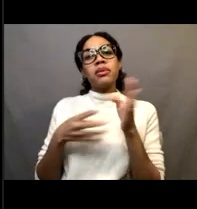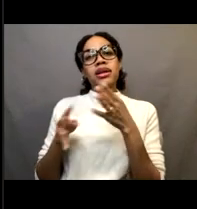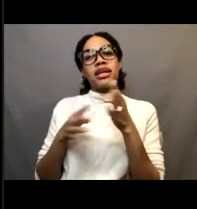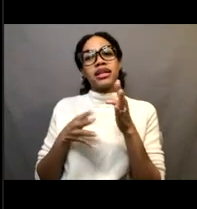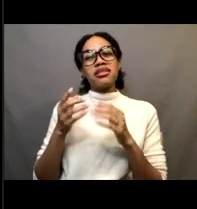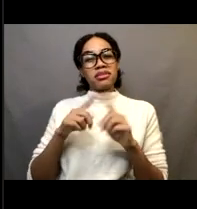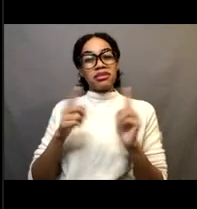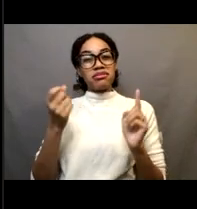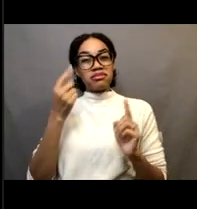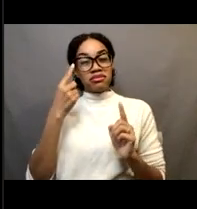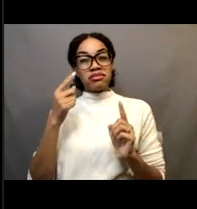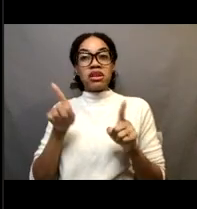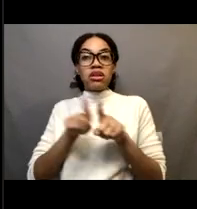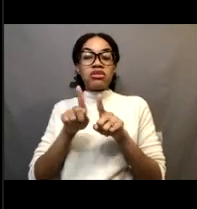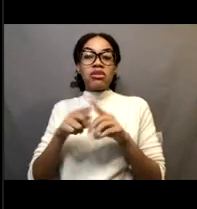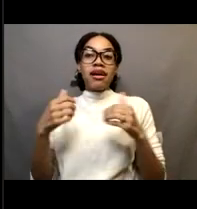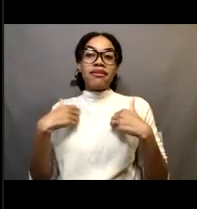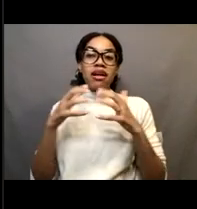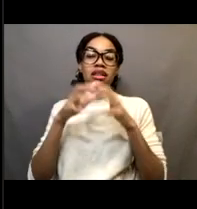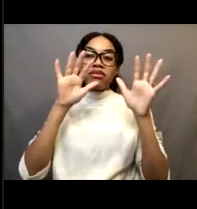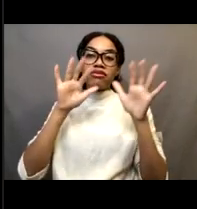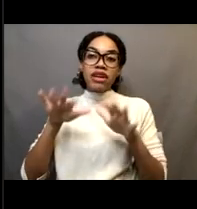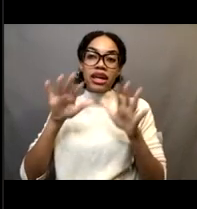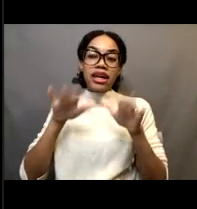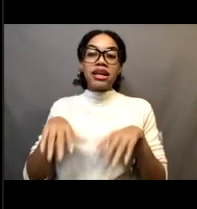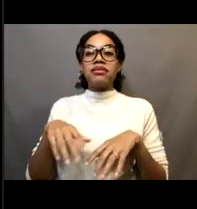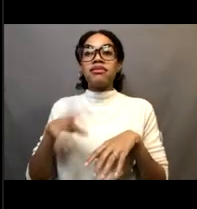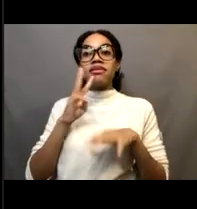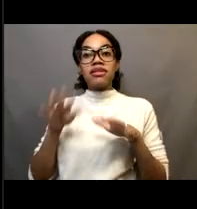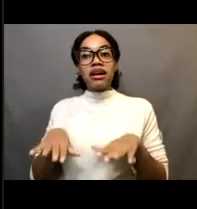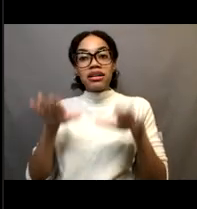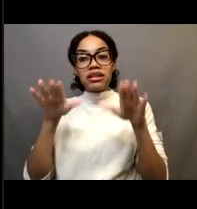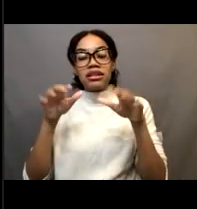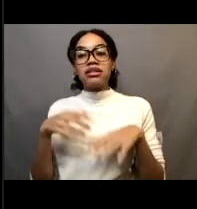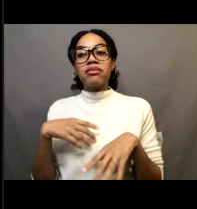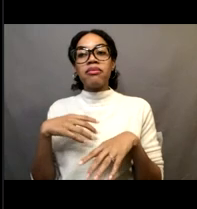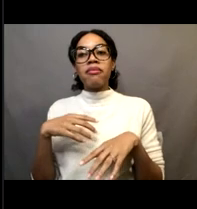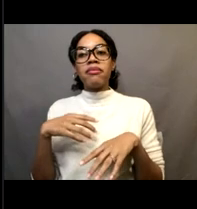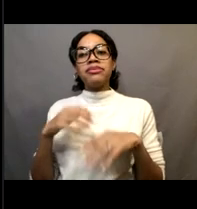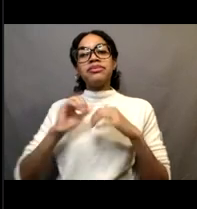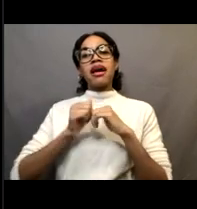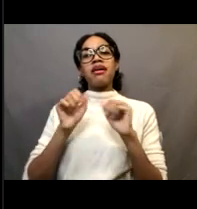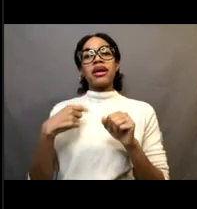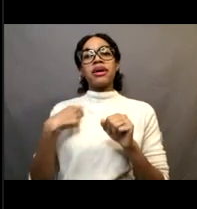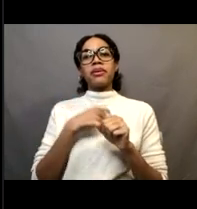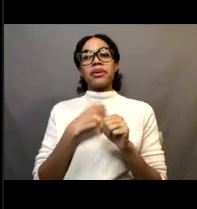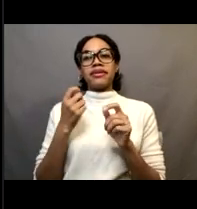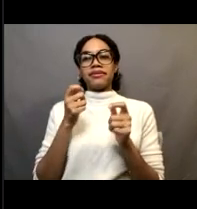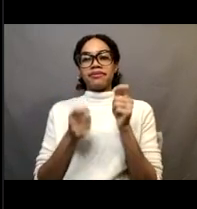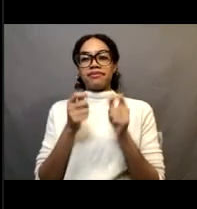we're also dealing with a lot of rain, a lot of flooding. So how can we adapt this cardboard house that we have